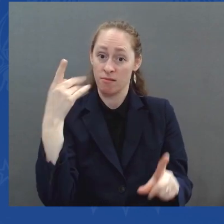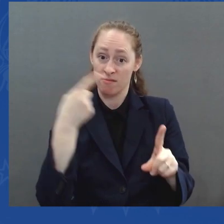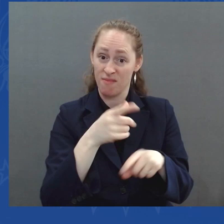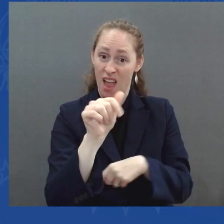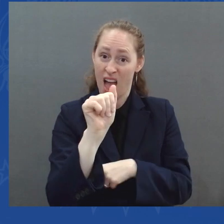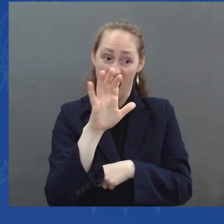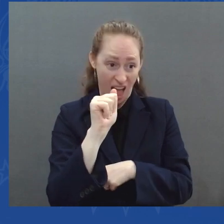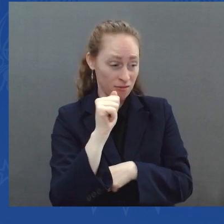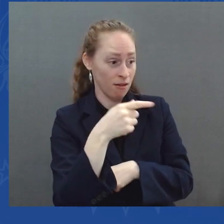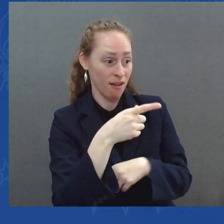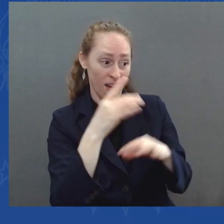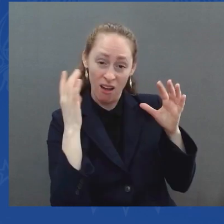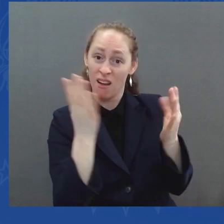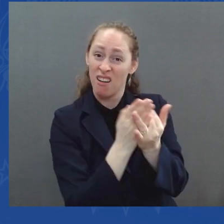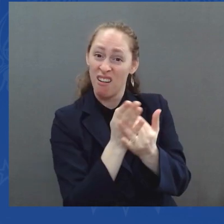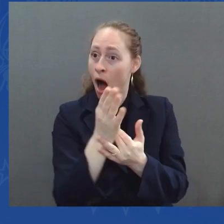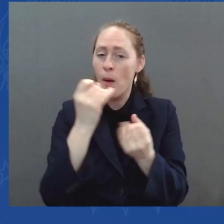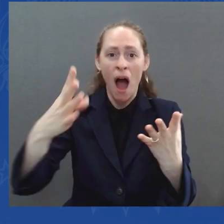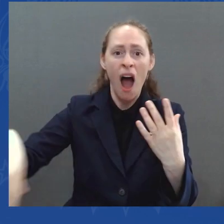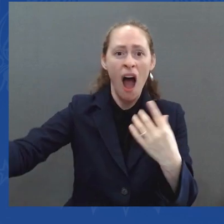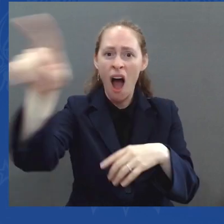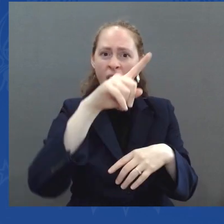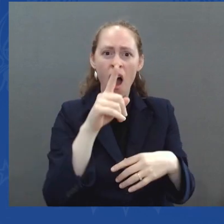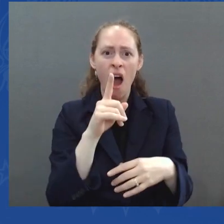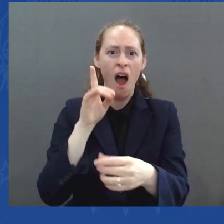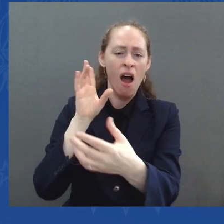First, 20 million and now 30 million people